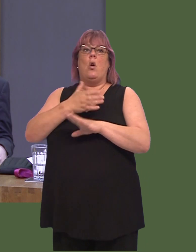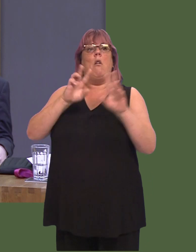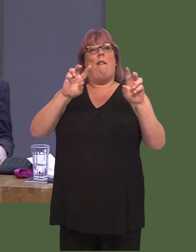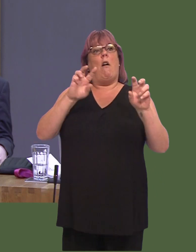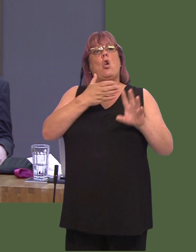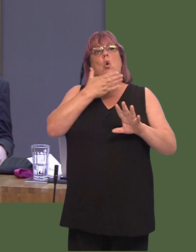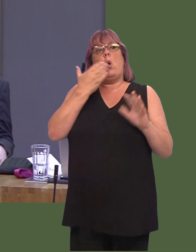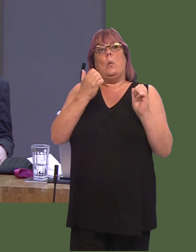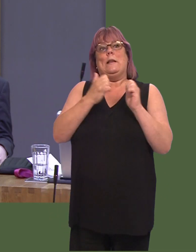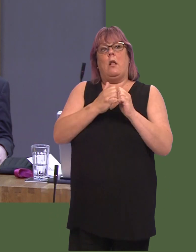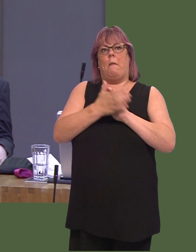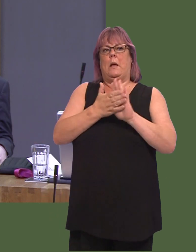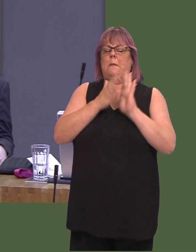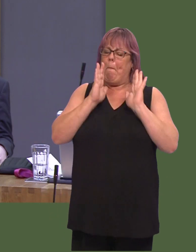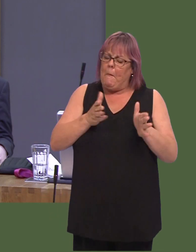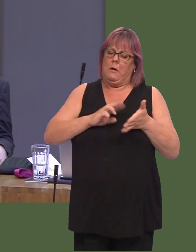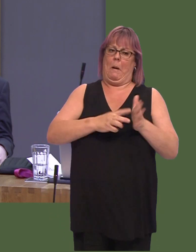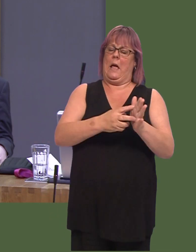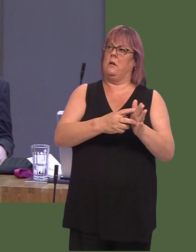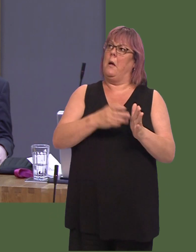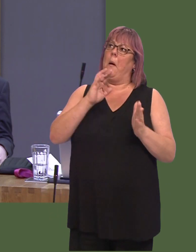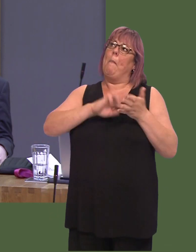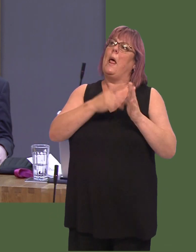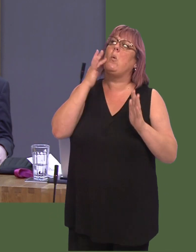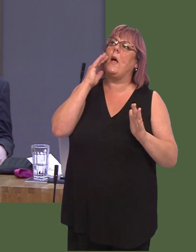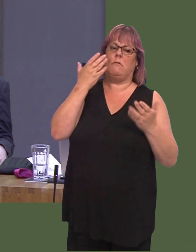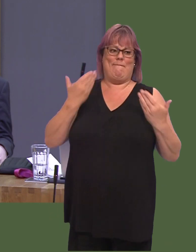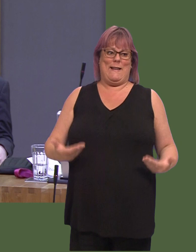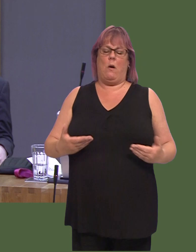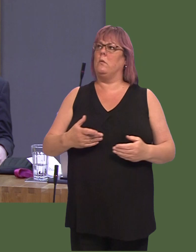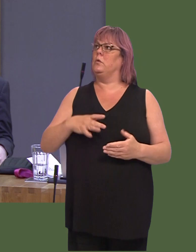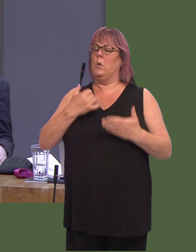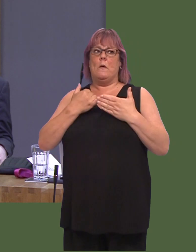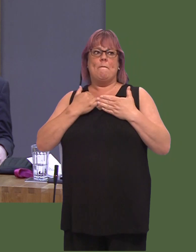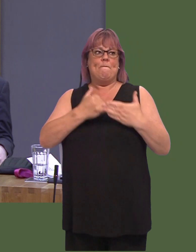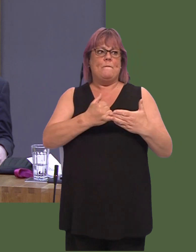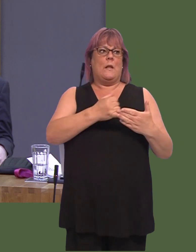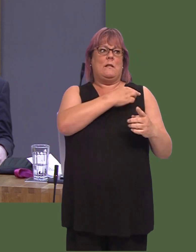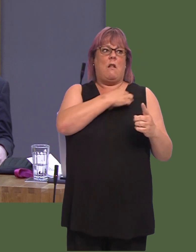No deal needs planning, and that planning needs to start now, for the sake of patients and for staff.